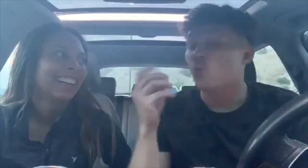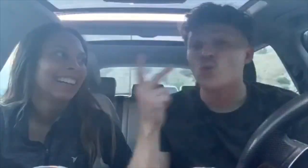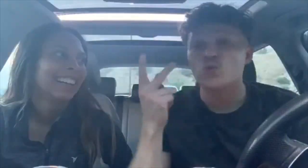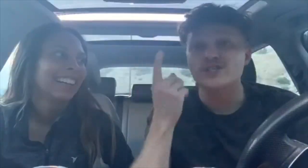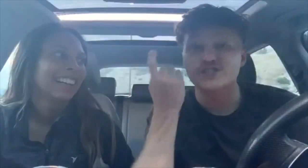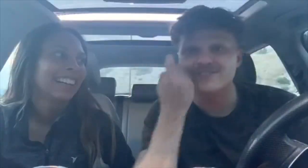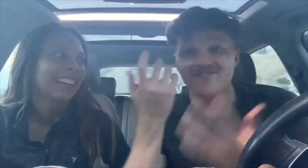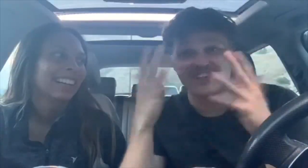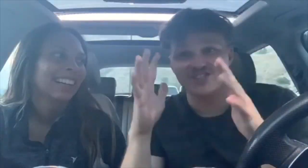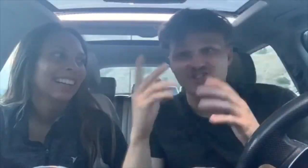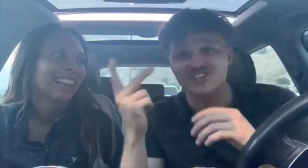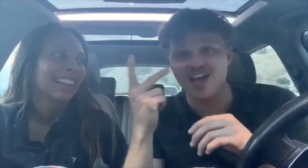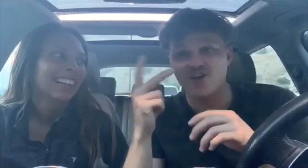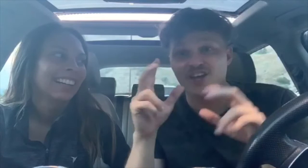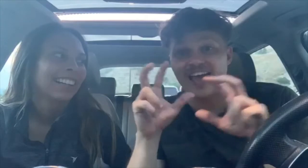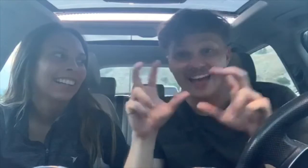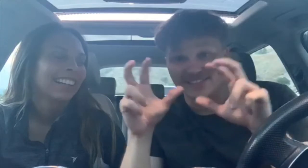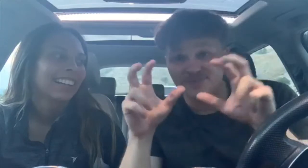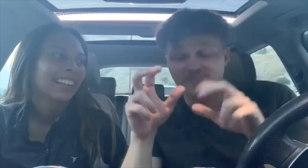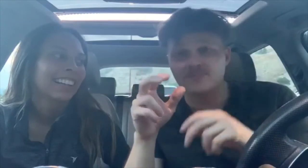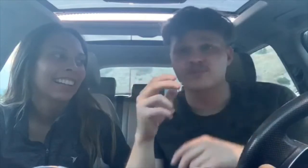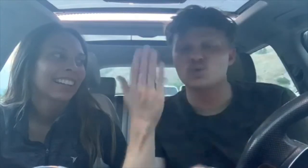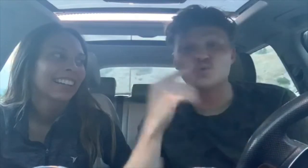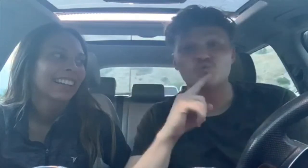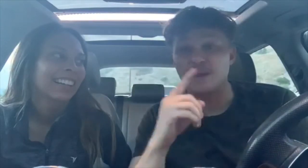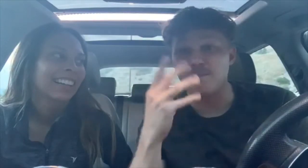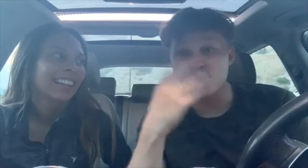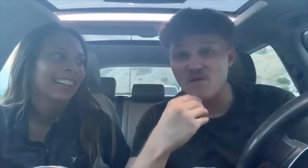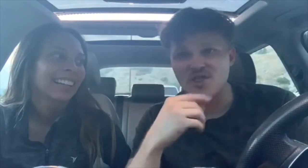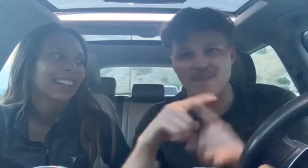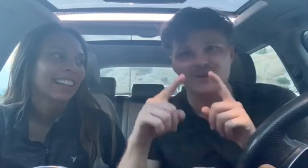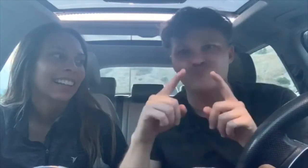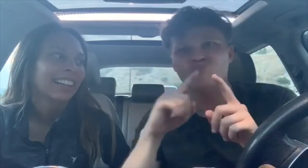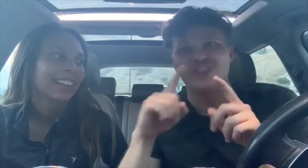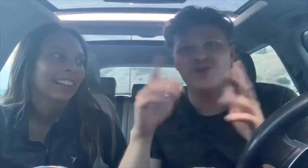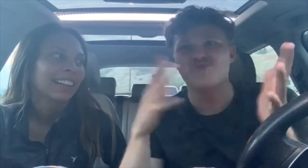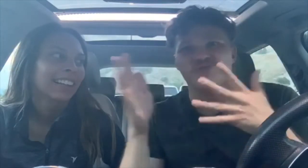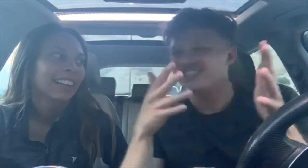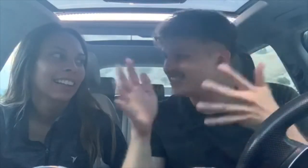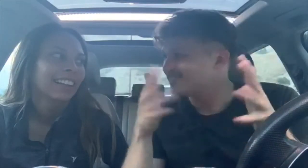B: So we just finished our hike. It was really beautiful, but really windy!